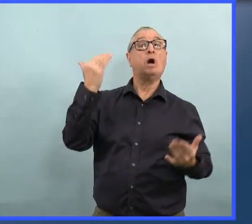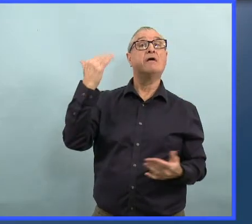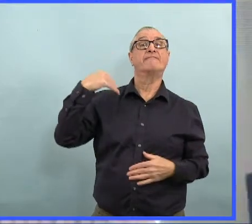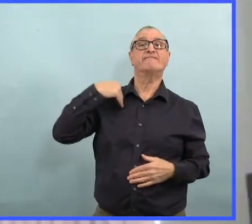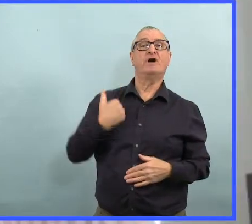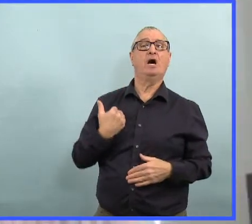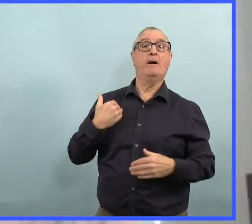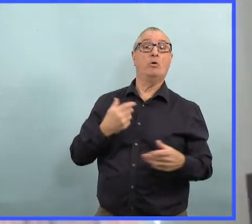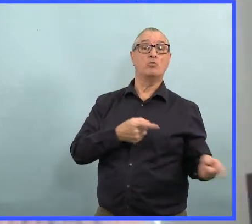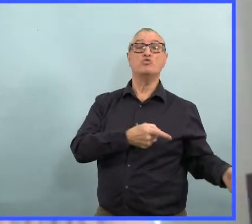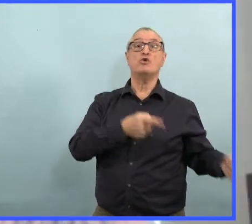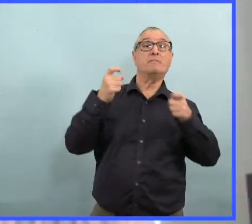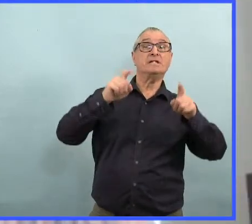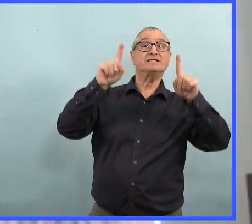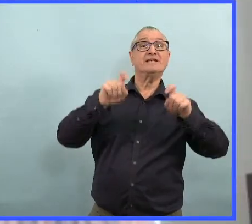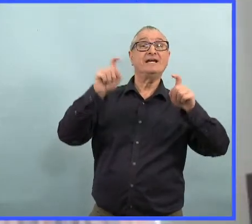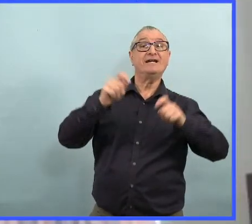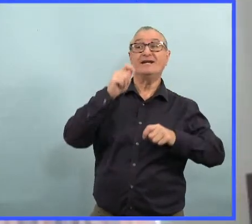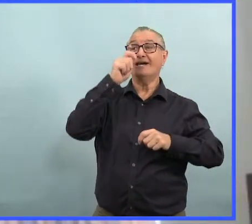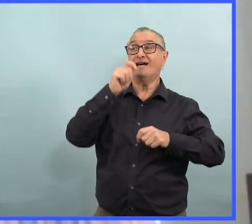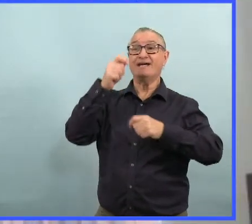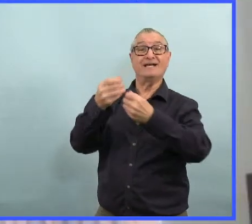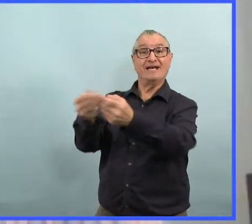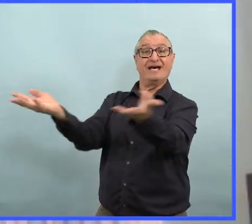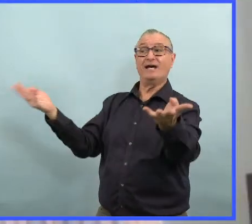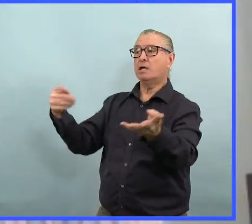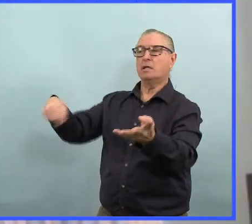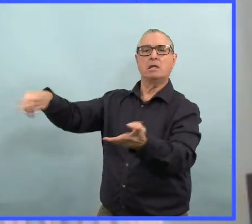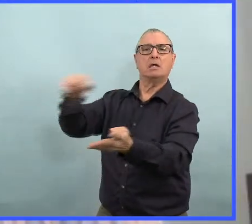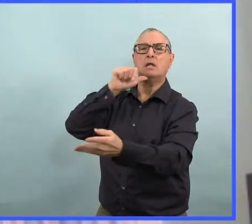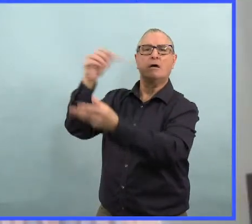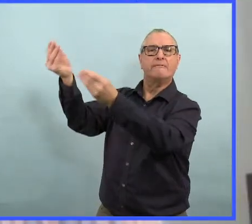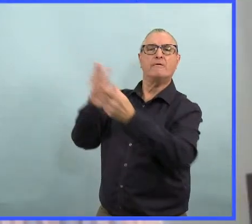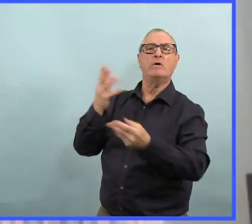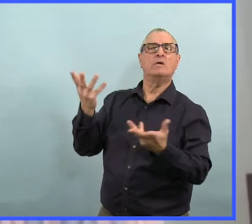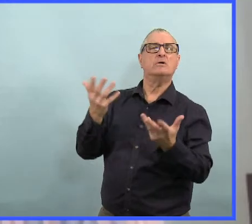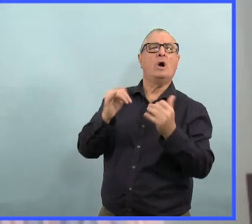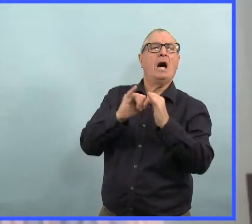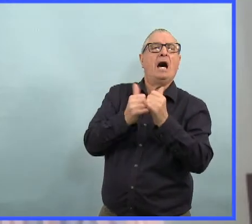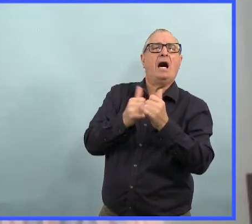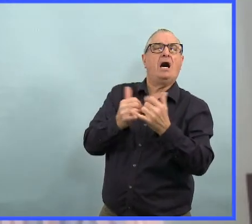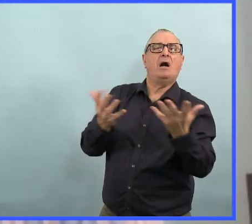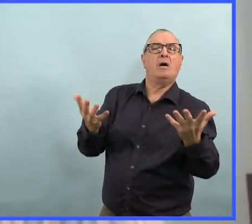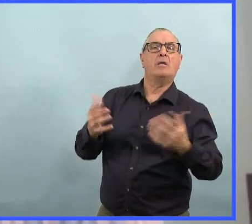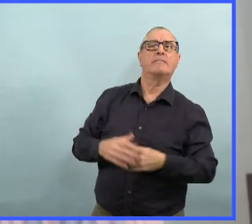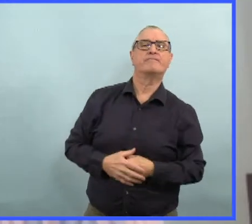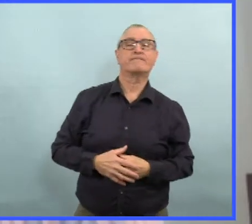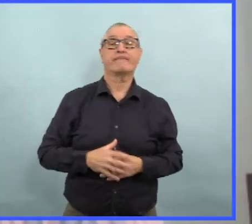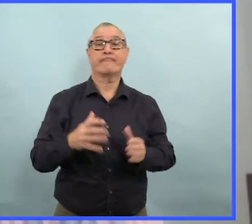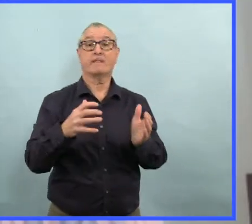so it does add a level of complexity to to things like modeling and predicting when uh when things